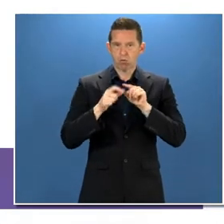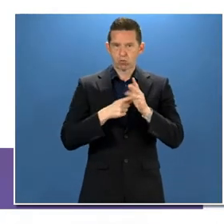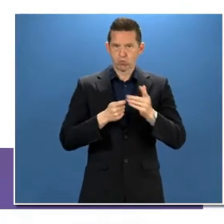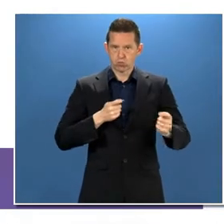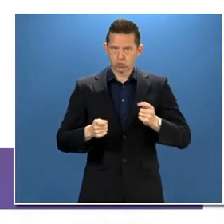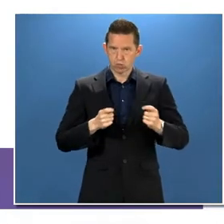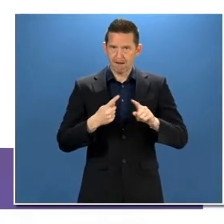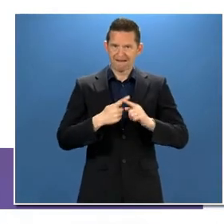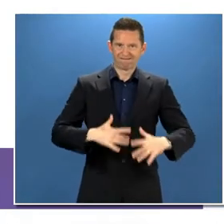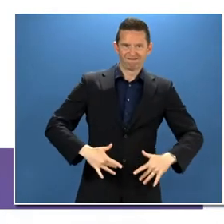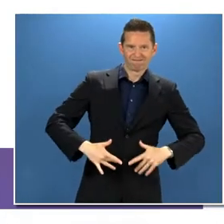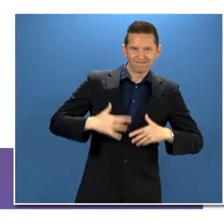and bodily functions.